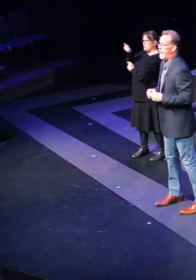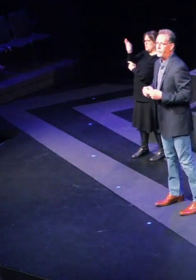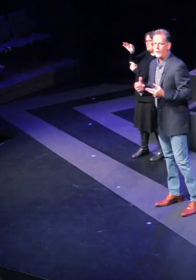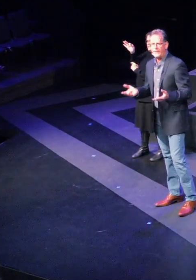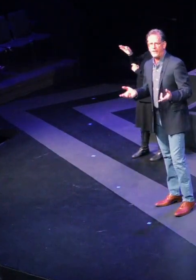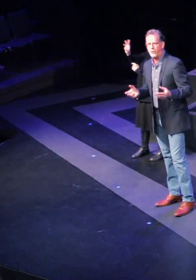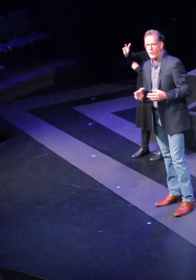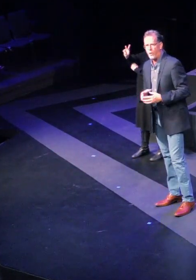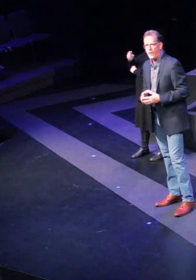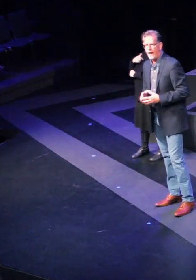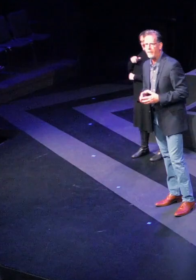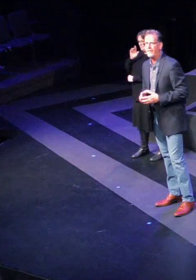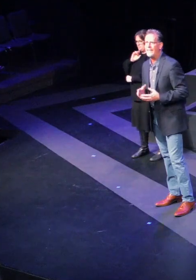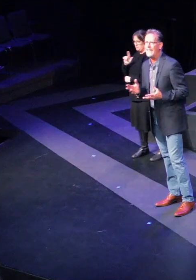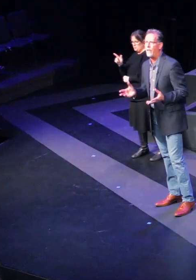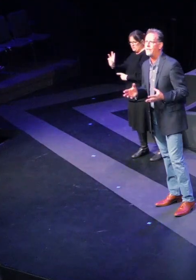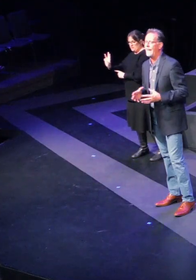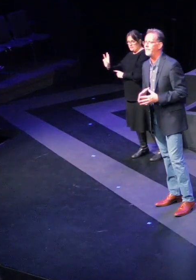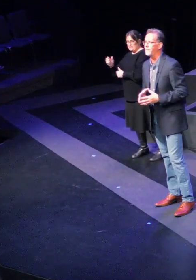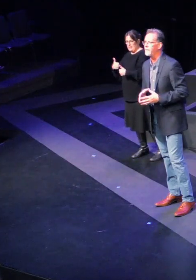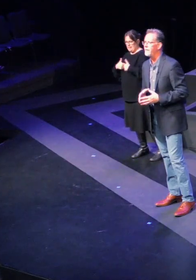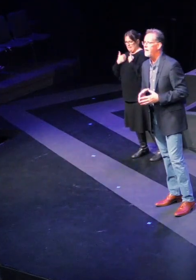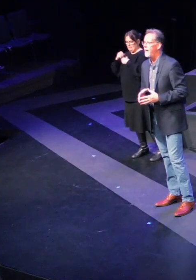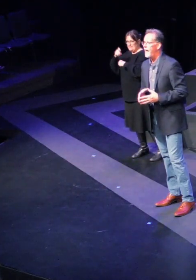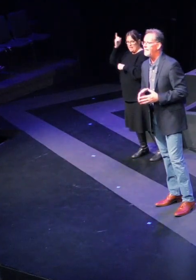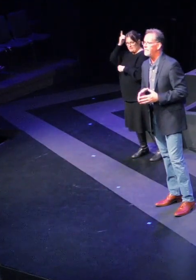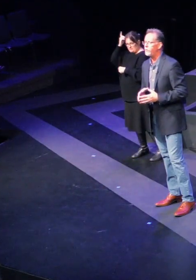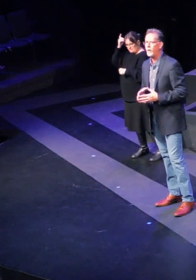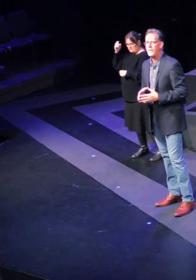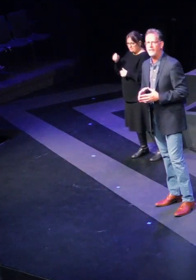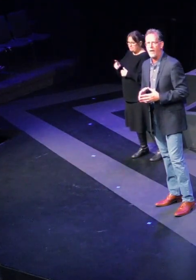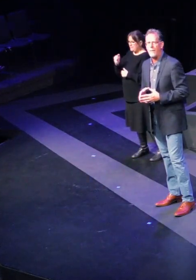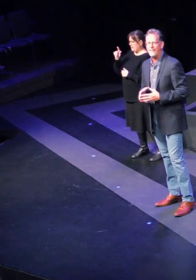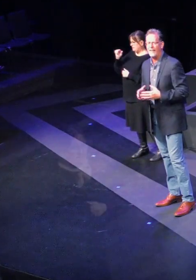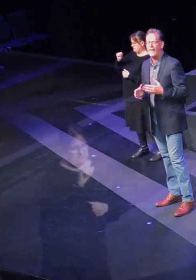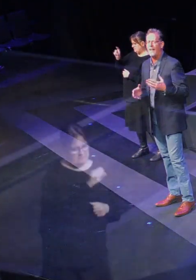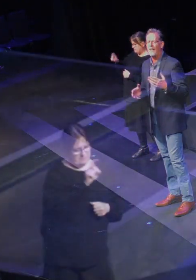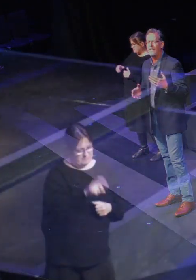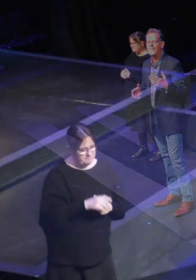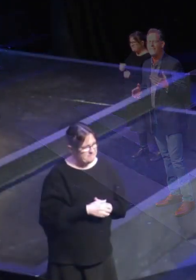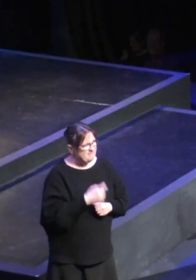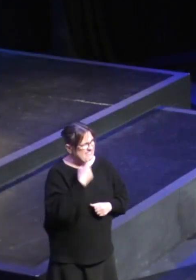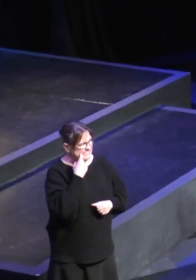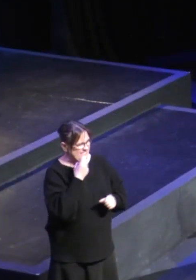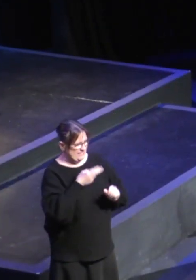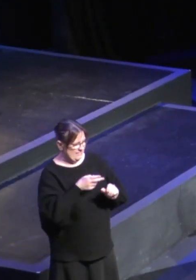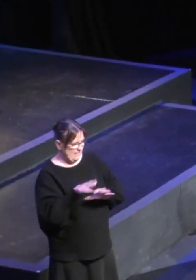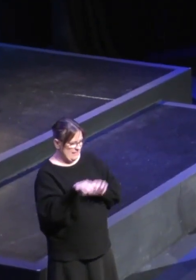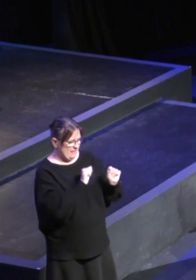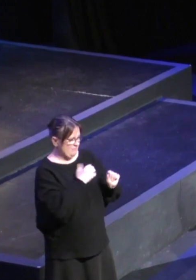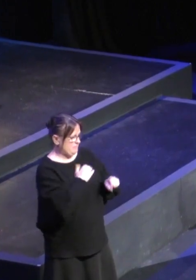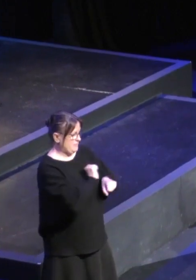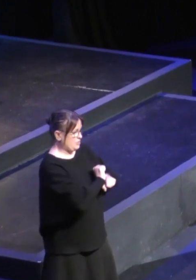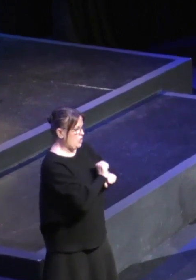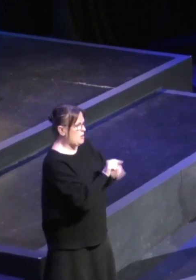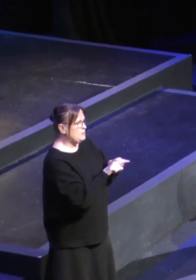I'm 26 years old. I'm living in Dallas, Texas. I just quit my job as an a, a, a assistant media planner